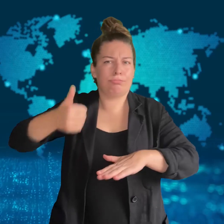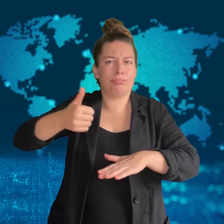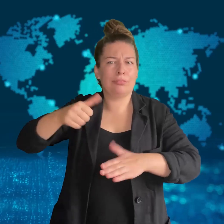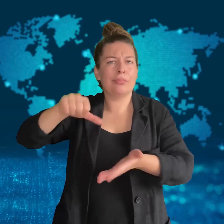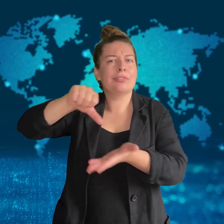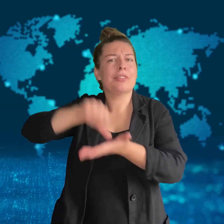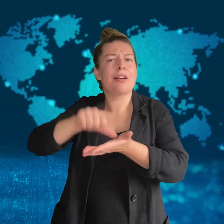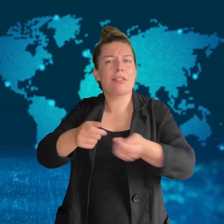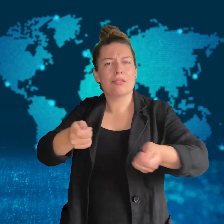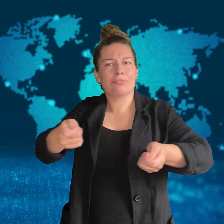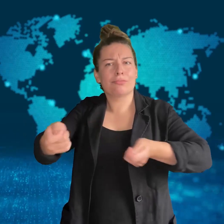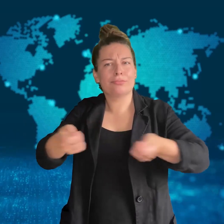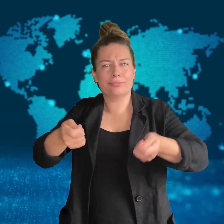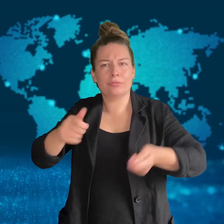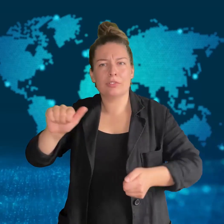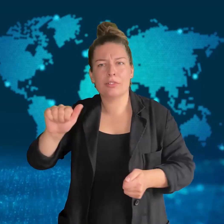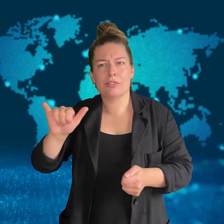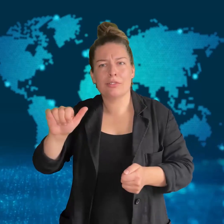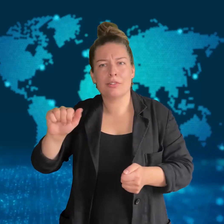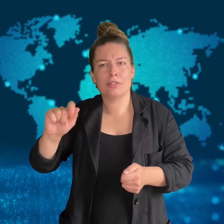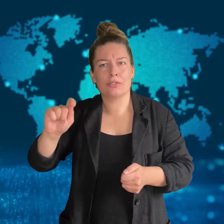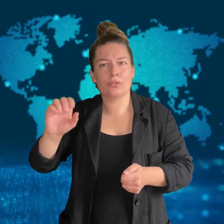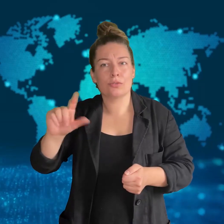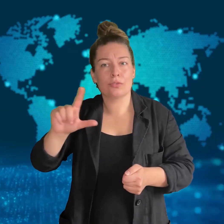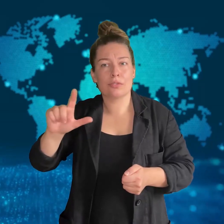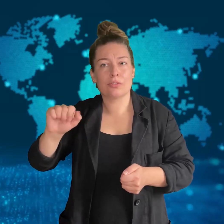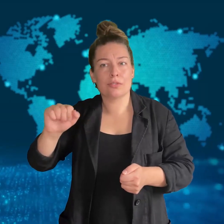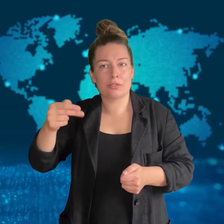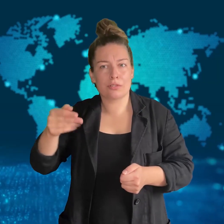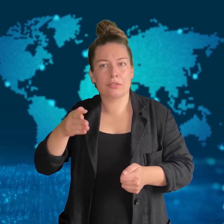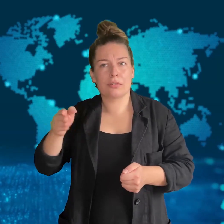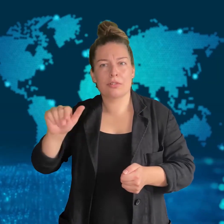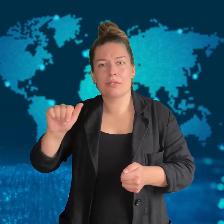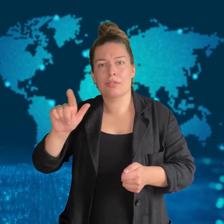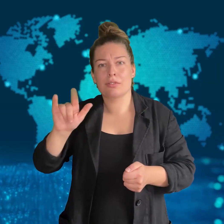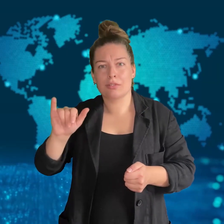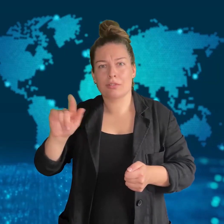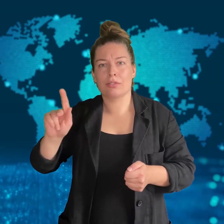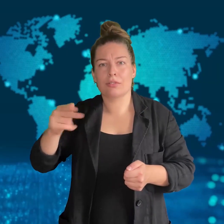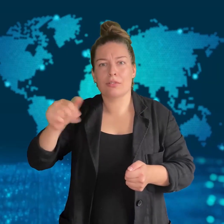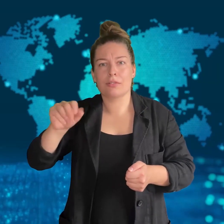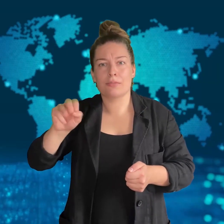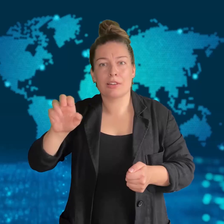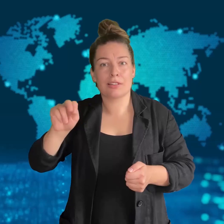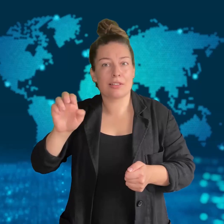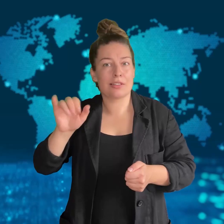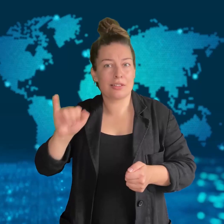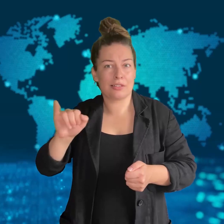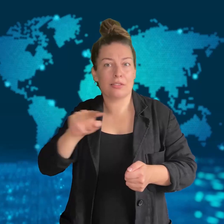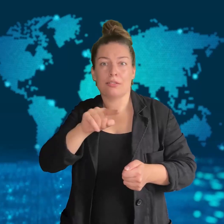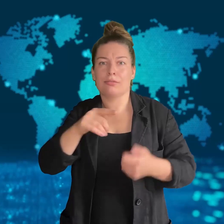pardoned 2,887 prisoners.